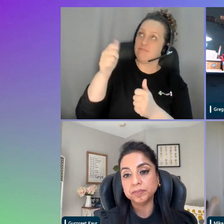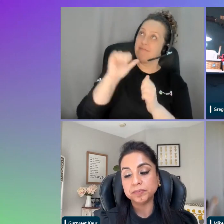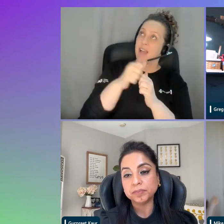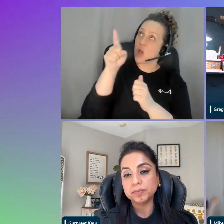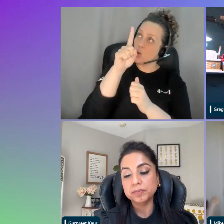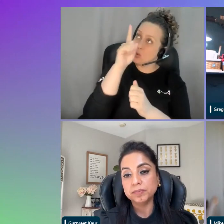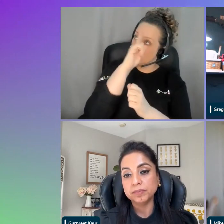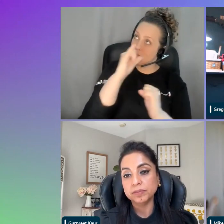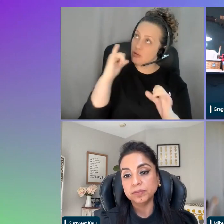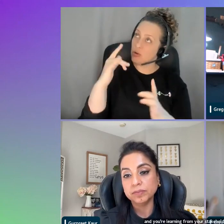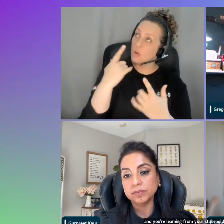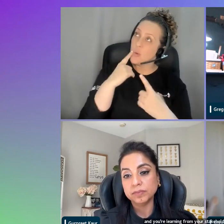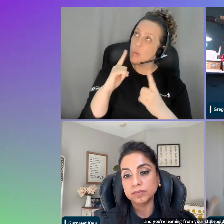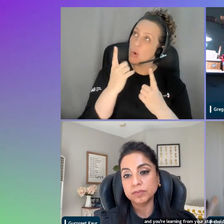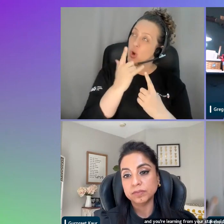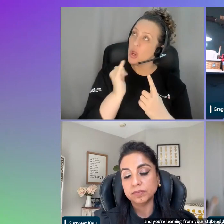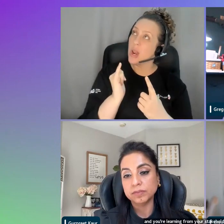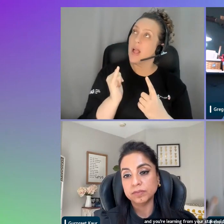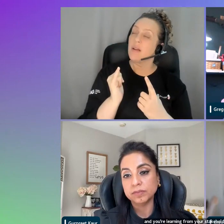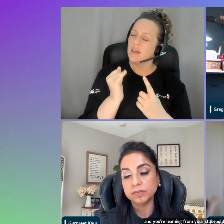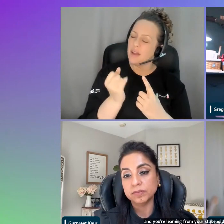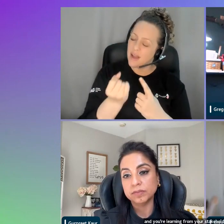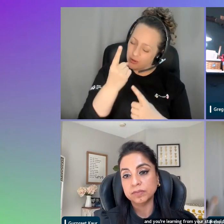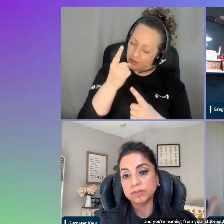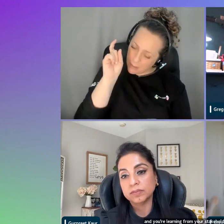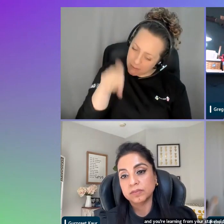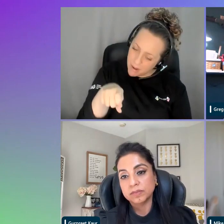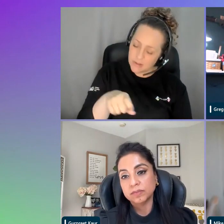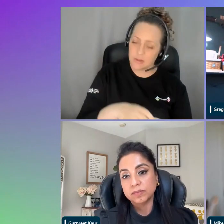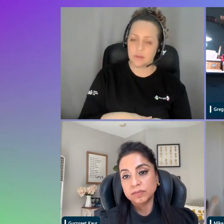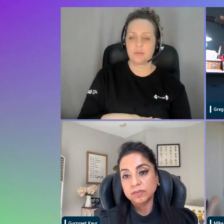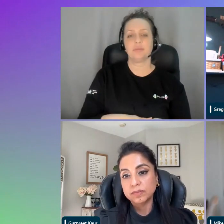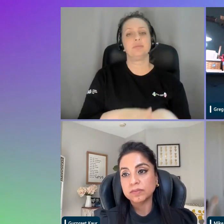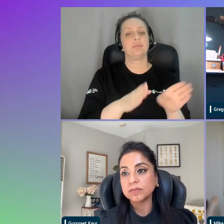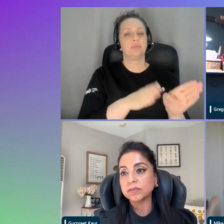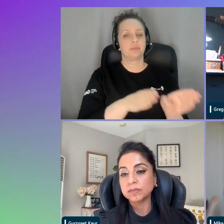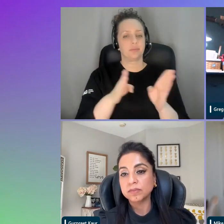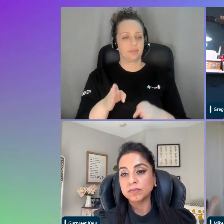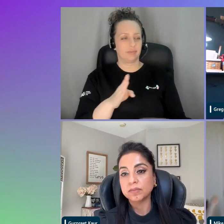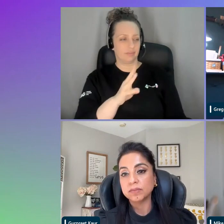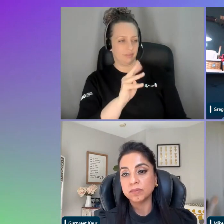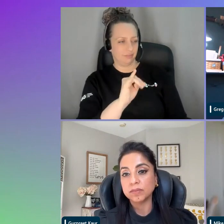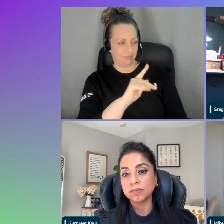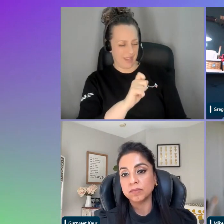company works. >> Yeah. Awesome. Very good. Hey, Mike, I'm going to come over to you. But real quick, I